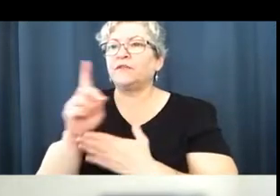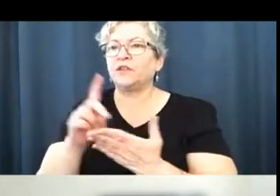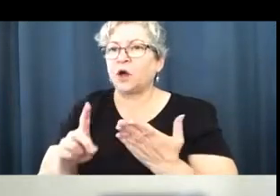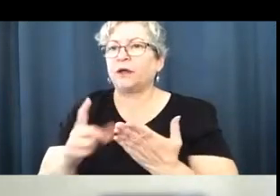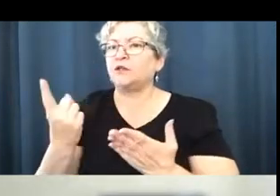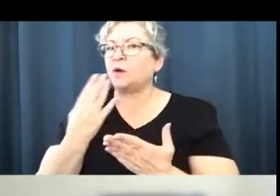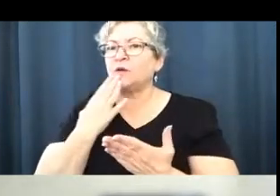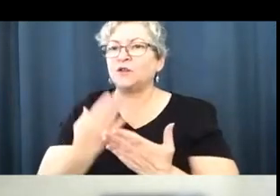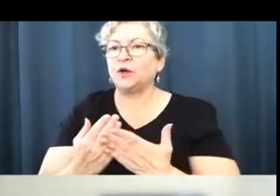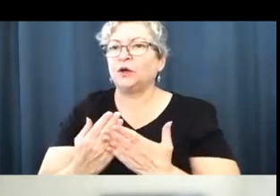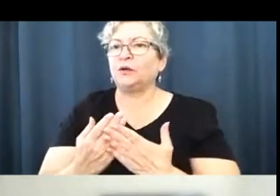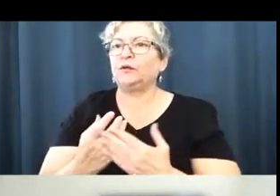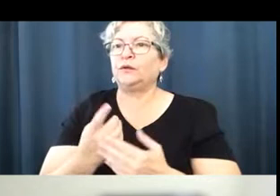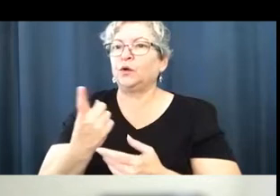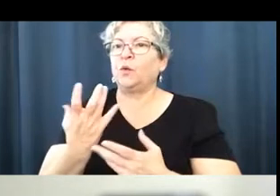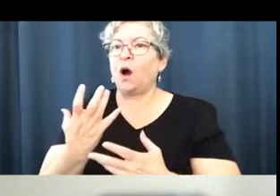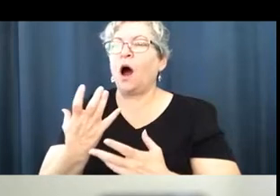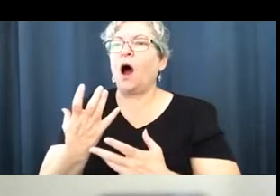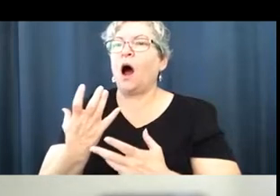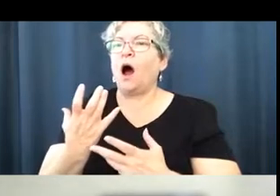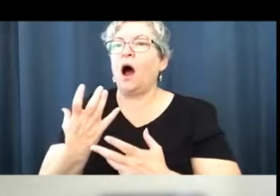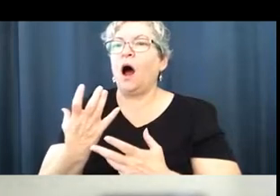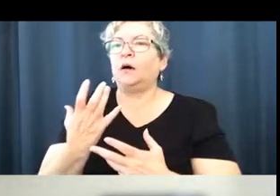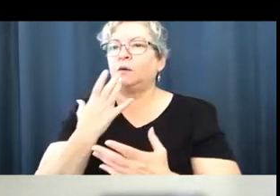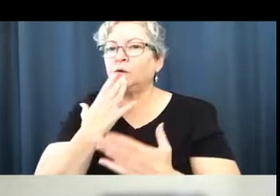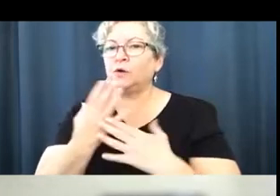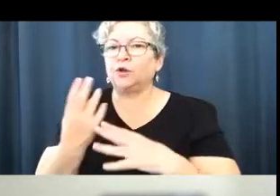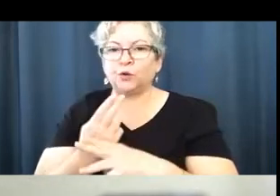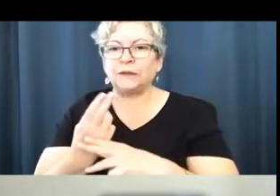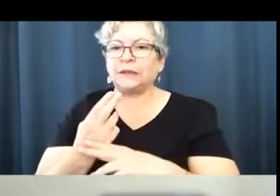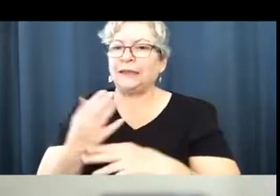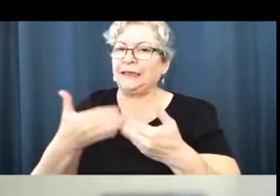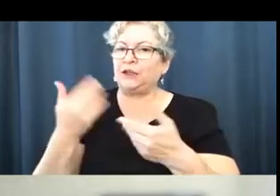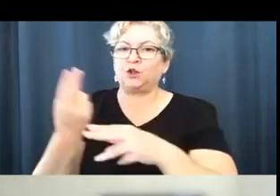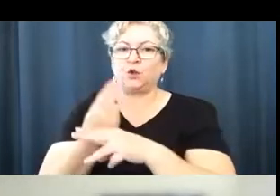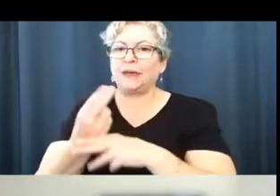you wanna use a good user good UX design, easy to use, not a lot of clutter.